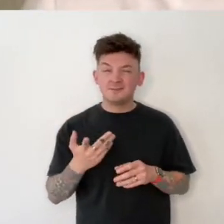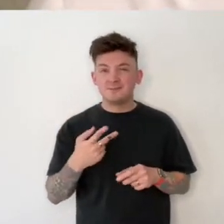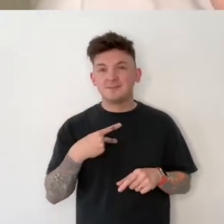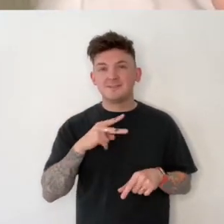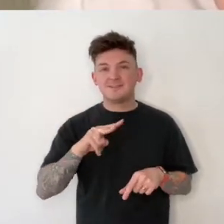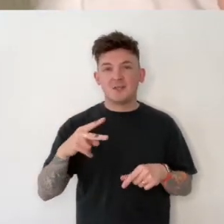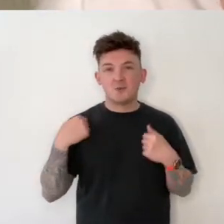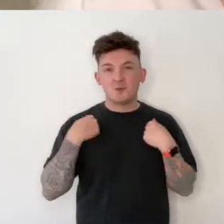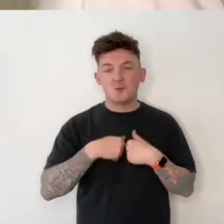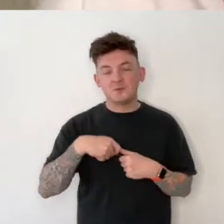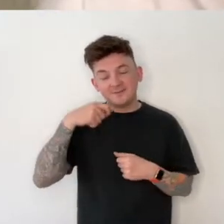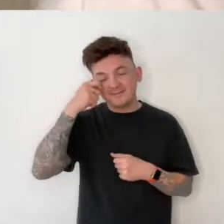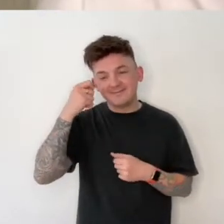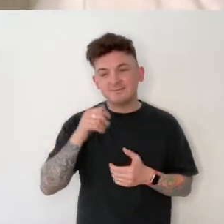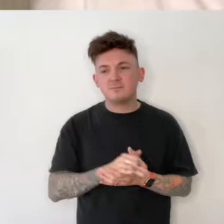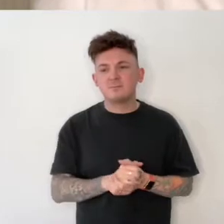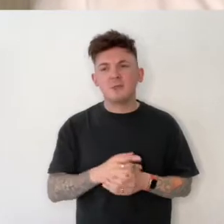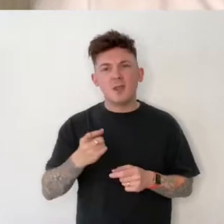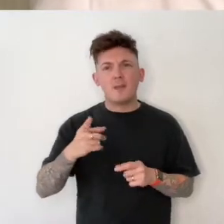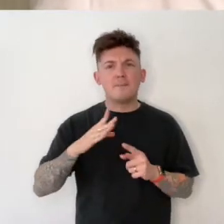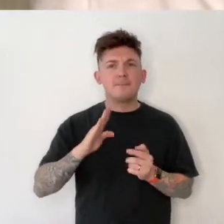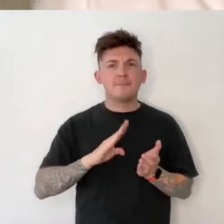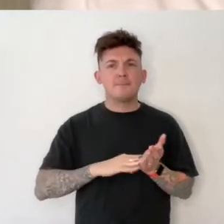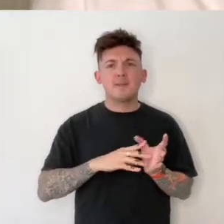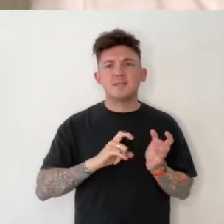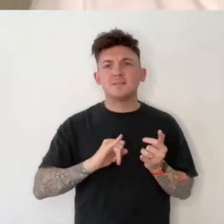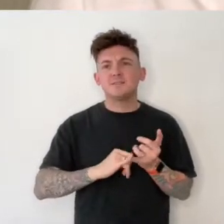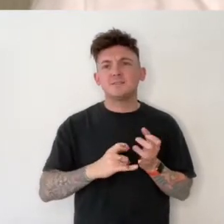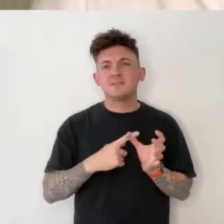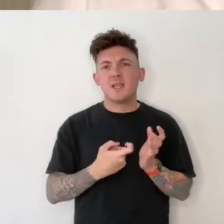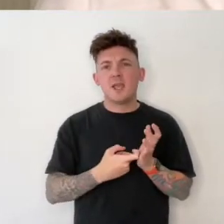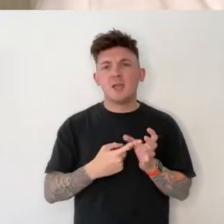can make such a difference because as i said i went out shopping and all i've done was